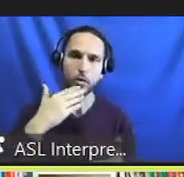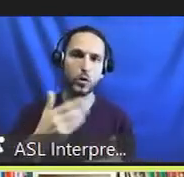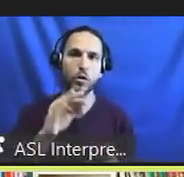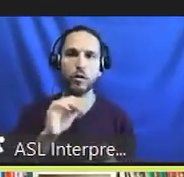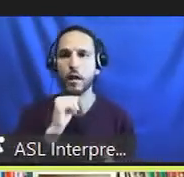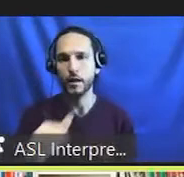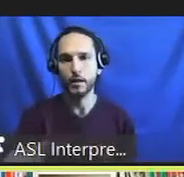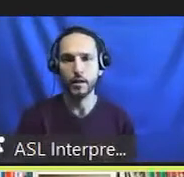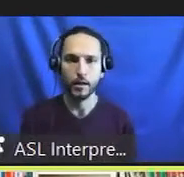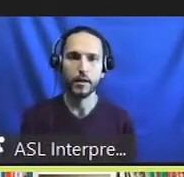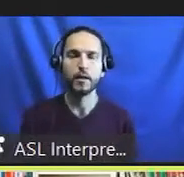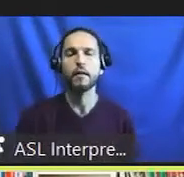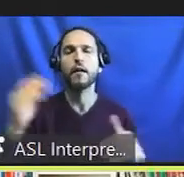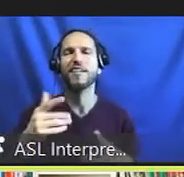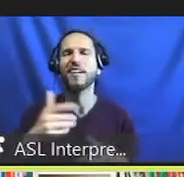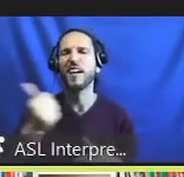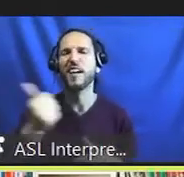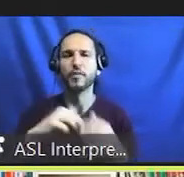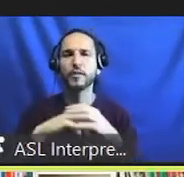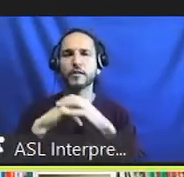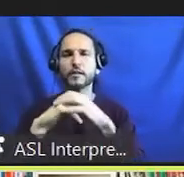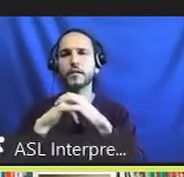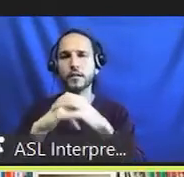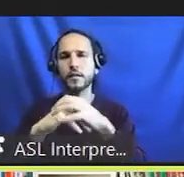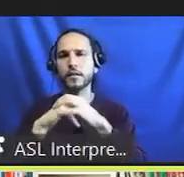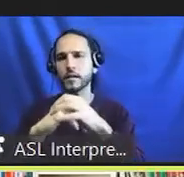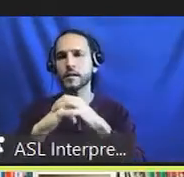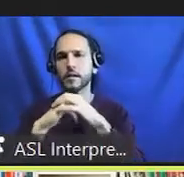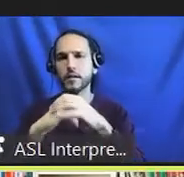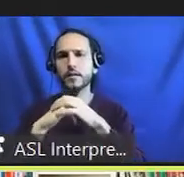The second is tactile ASL or tactile signing.